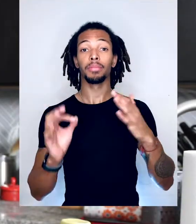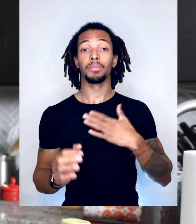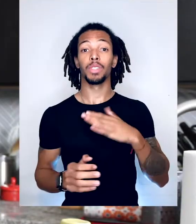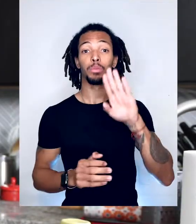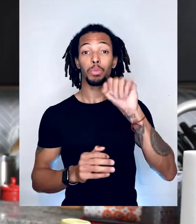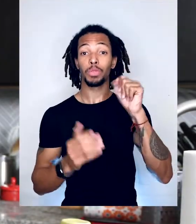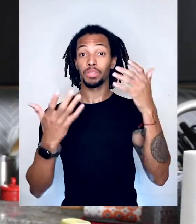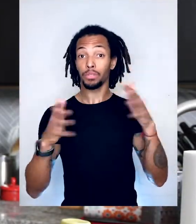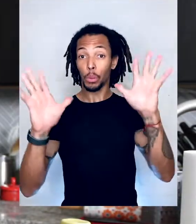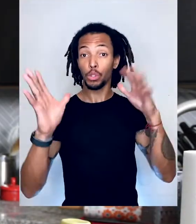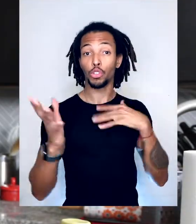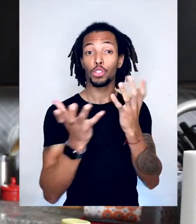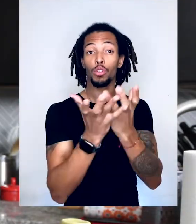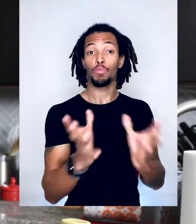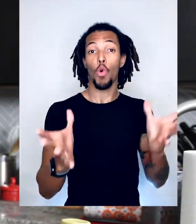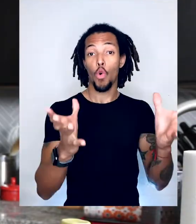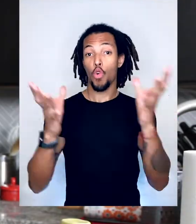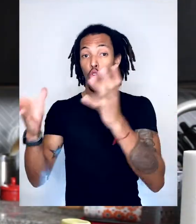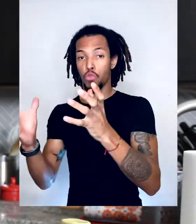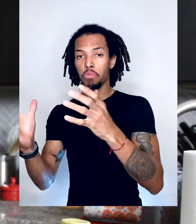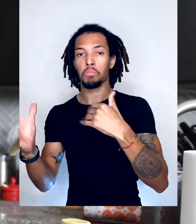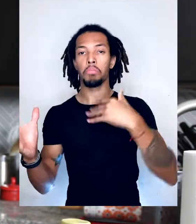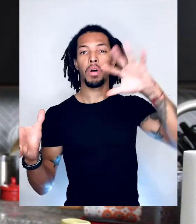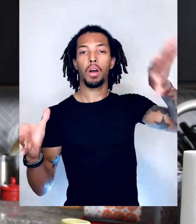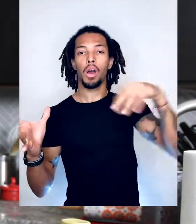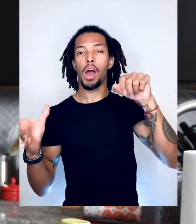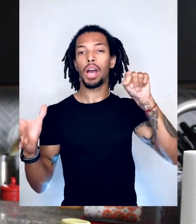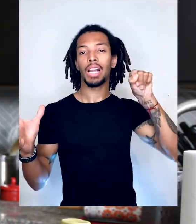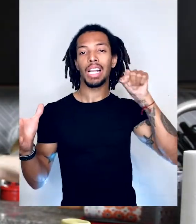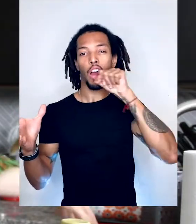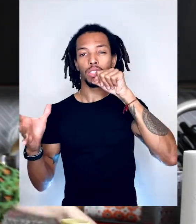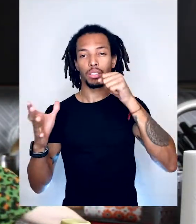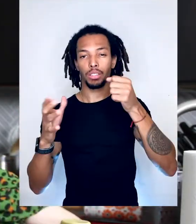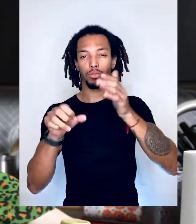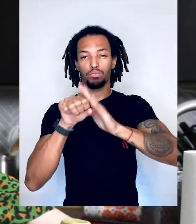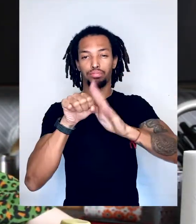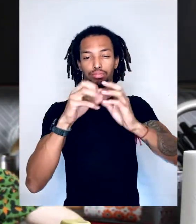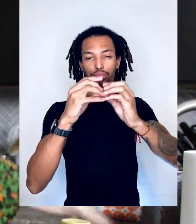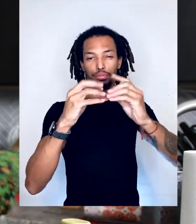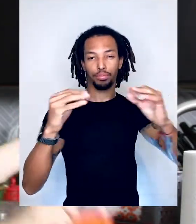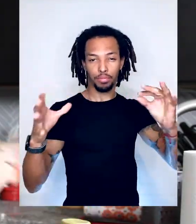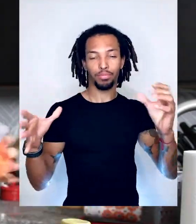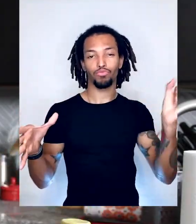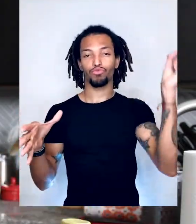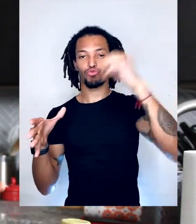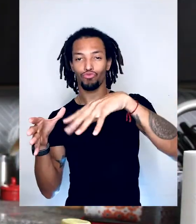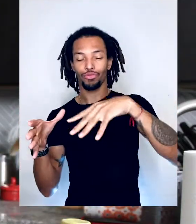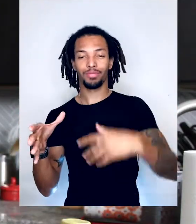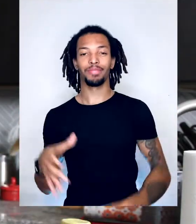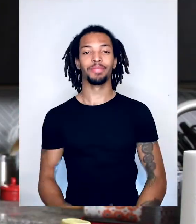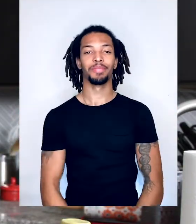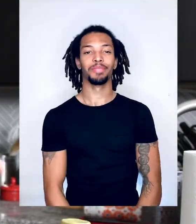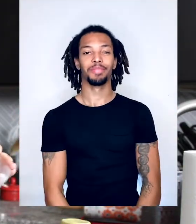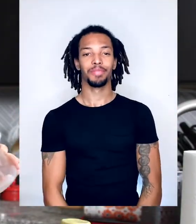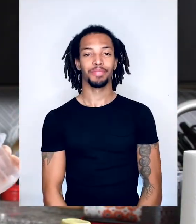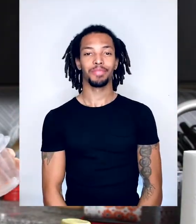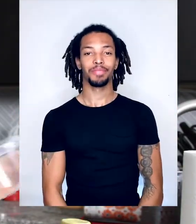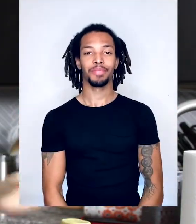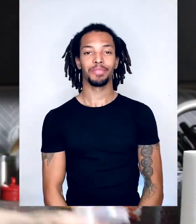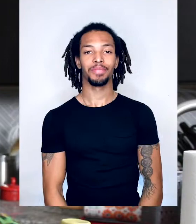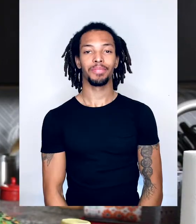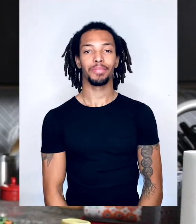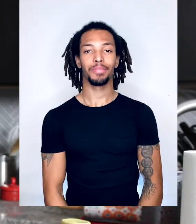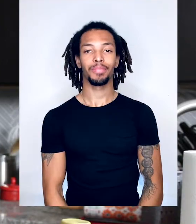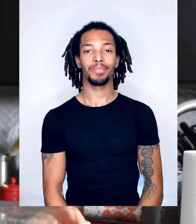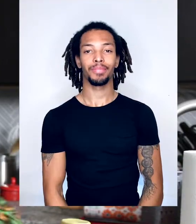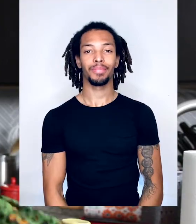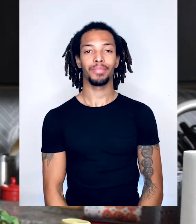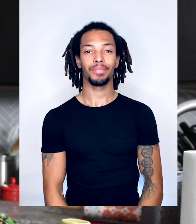When my sprouts are done, I got them in a bowl to which I'm going to add some shredded carrots,